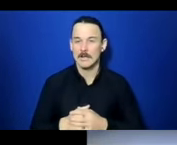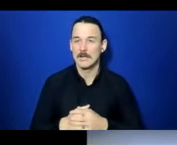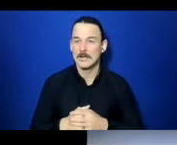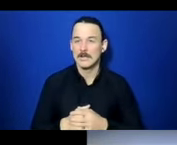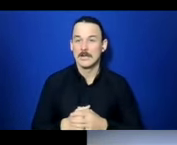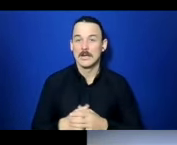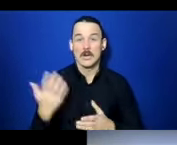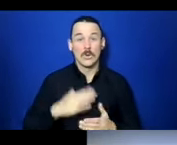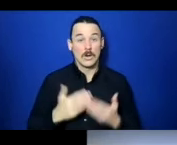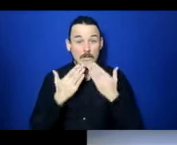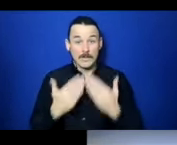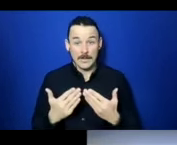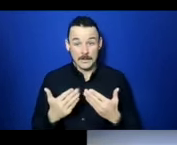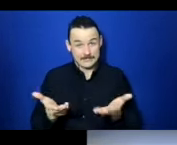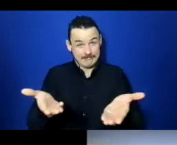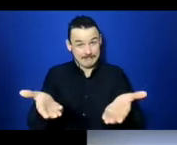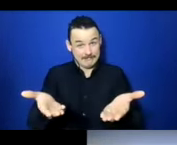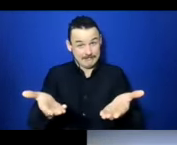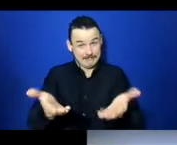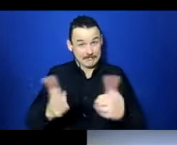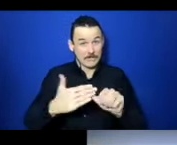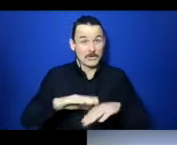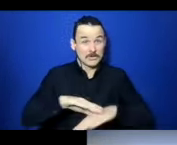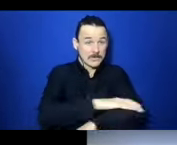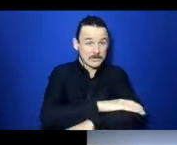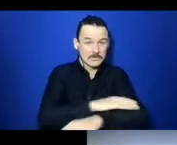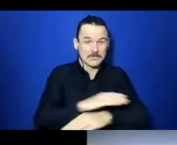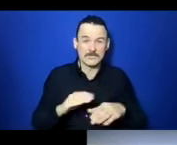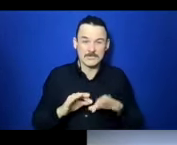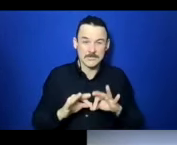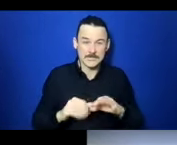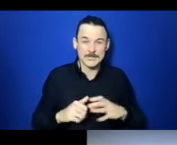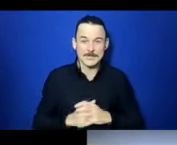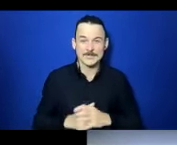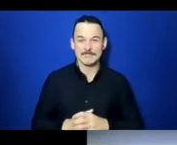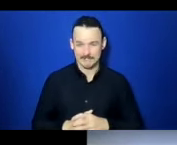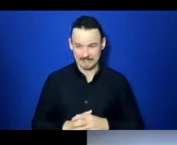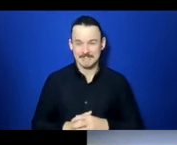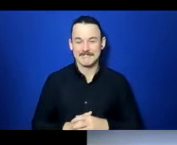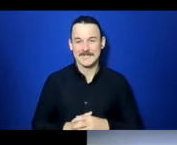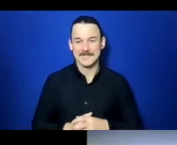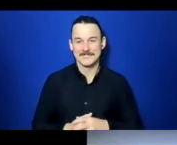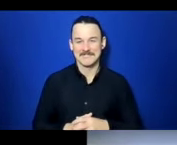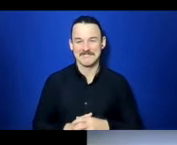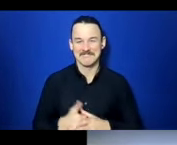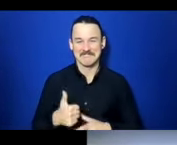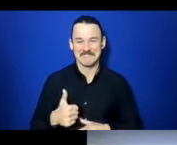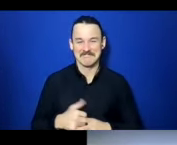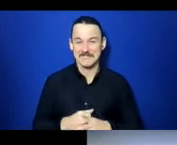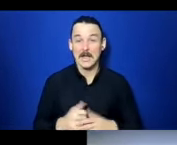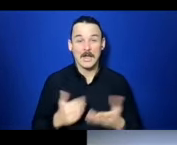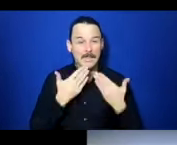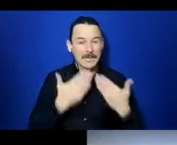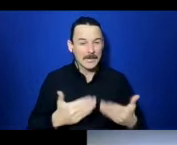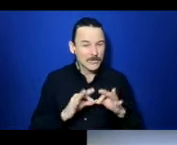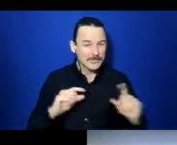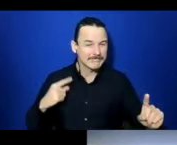firstly to Tyson for our Auslan interpreter. Thank you for interpreting today, and